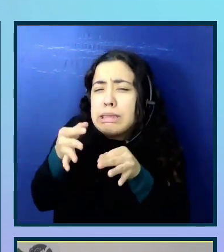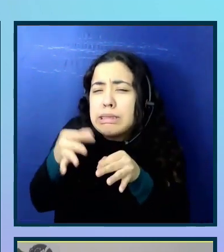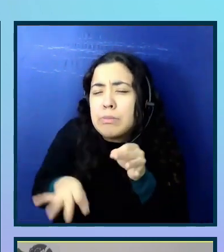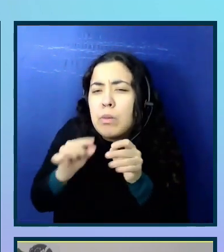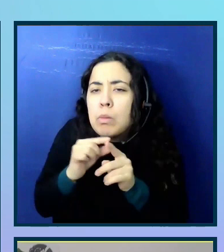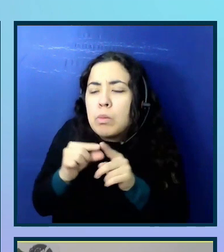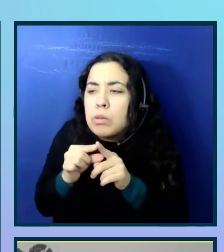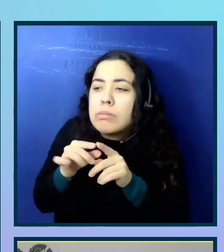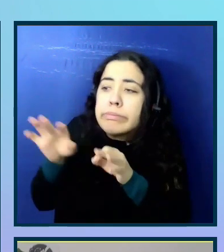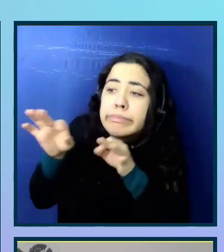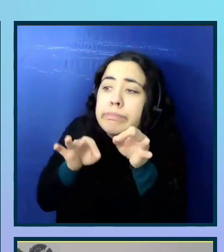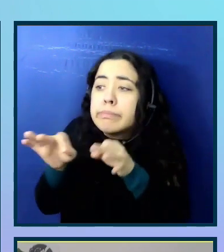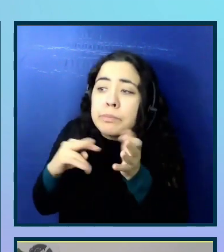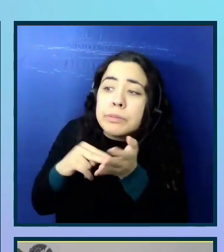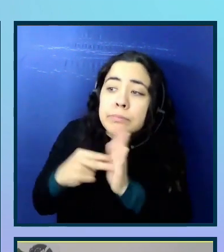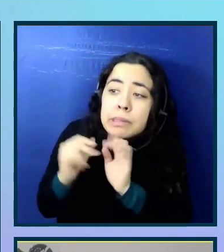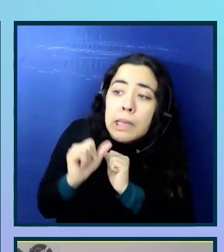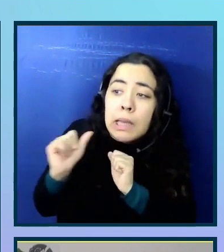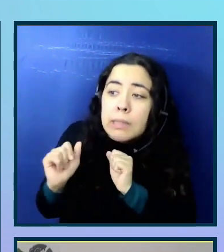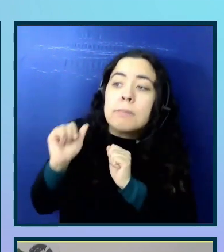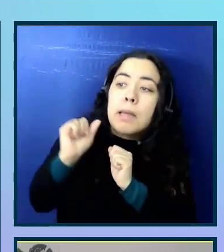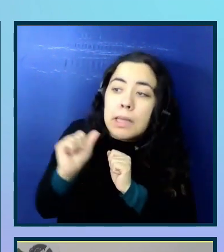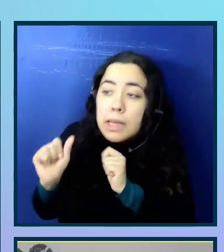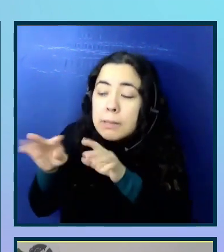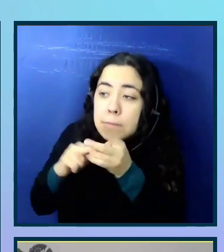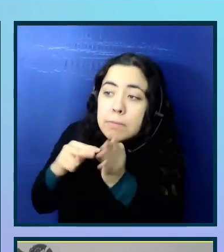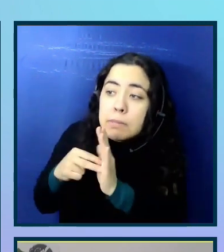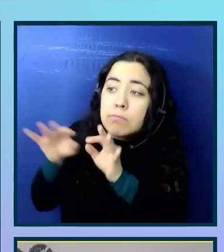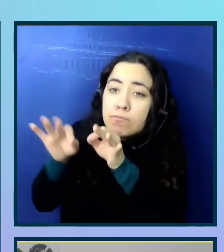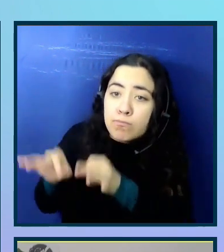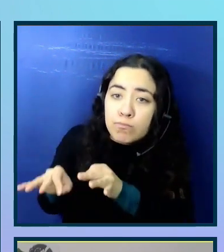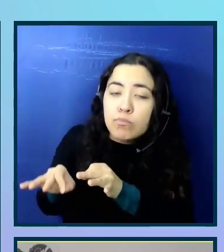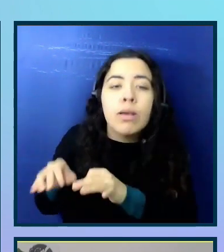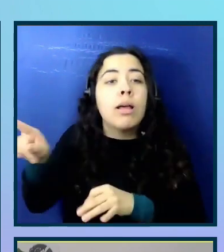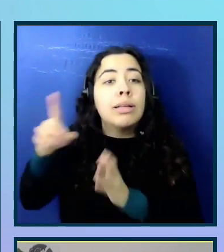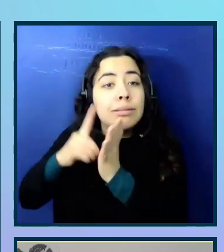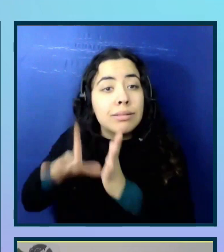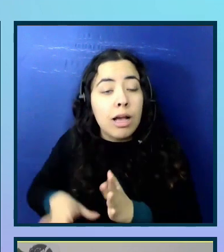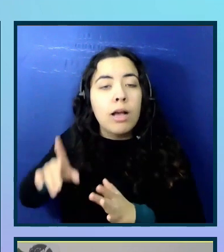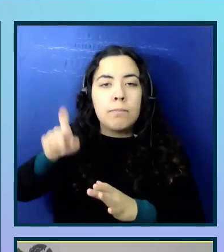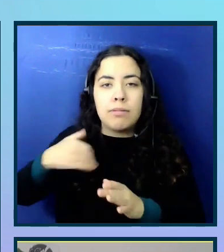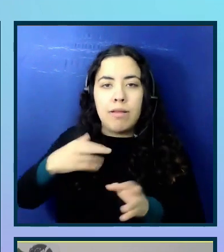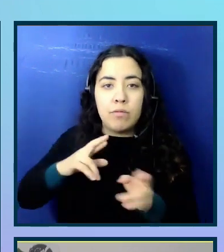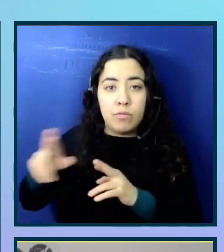So my advice is have a place for new designers to find such documentation and explain to them what all those concepts means.